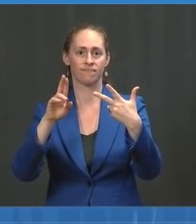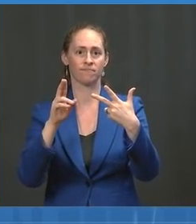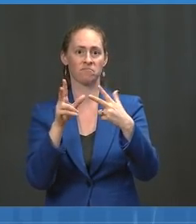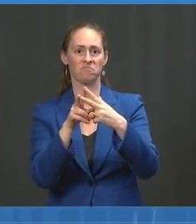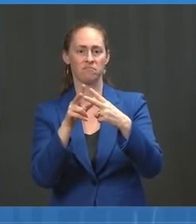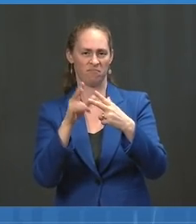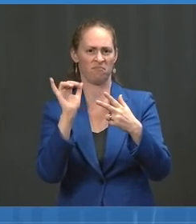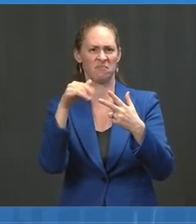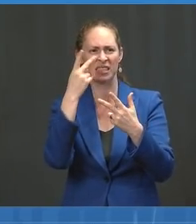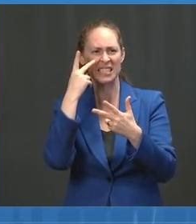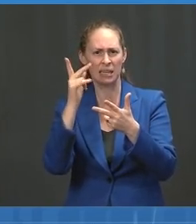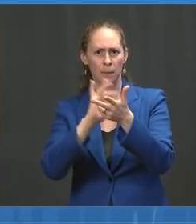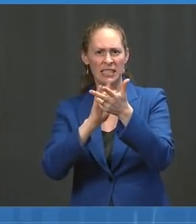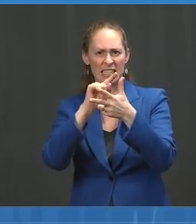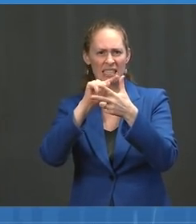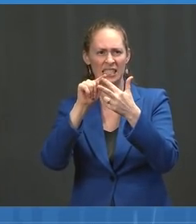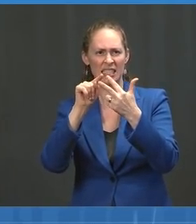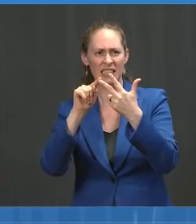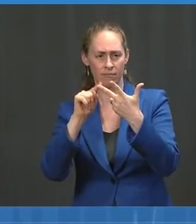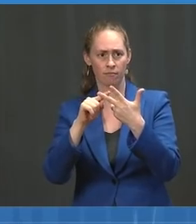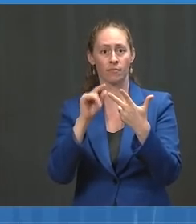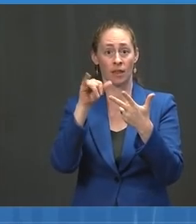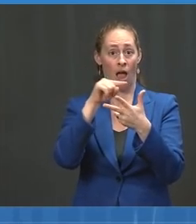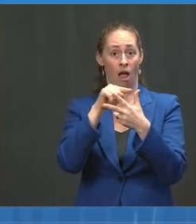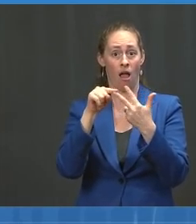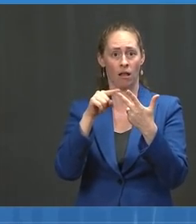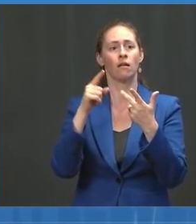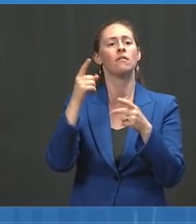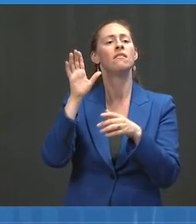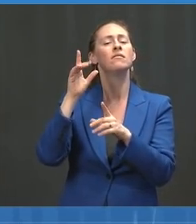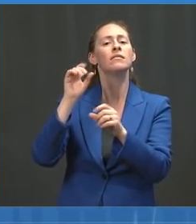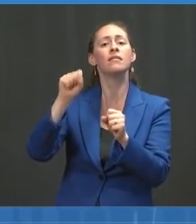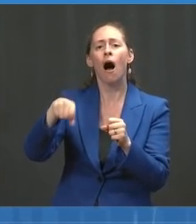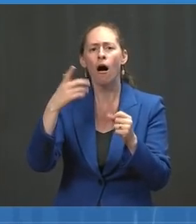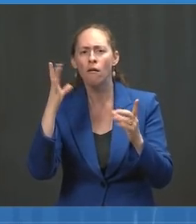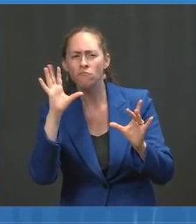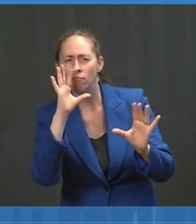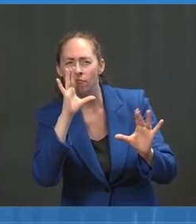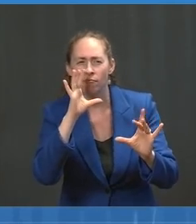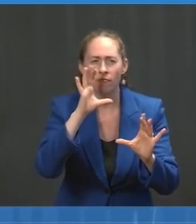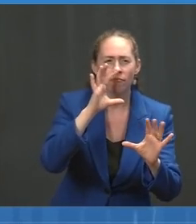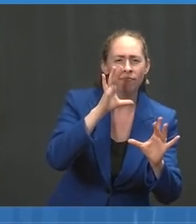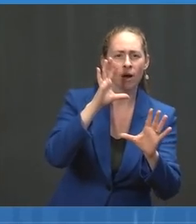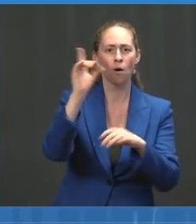Each of these products targets the spike protein of SARS-CoV-2.